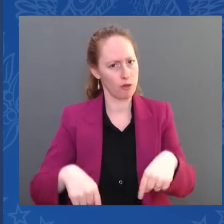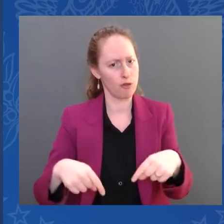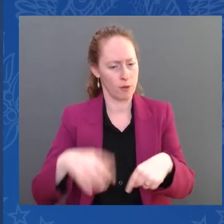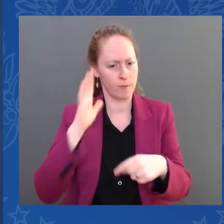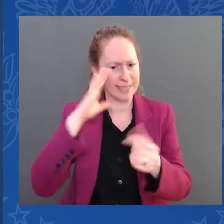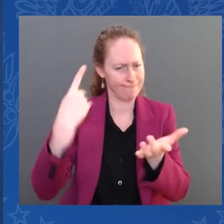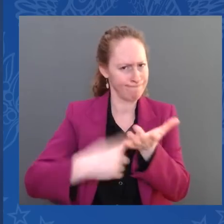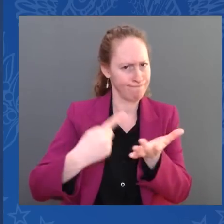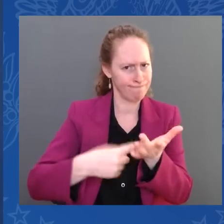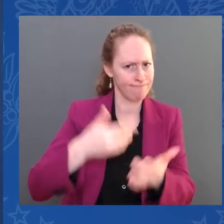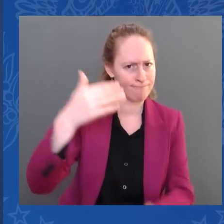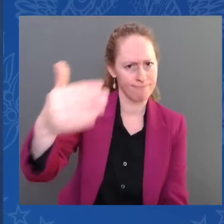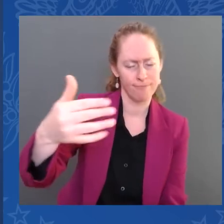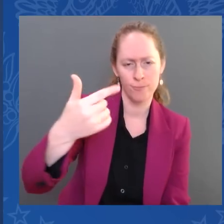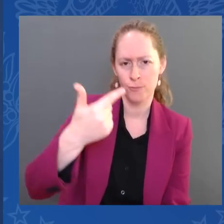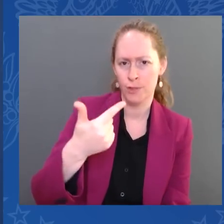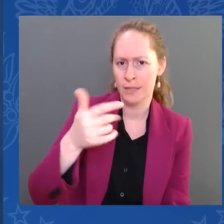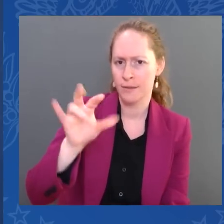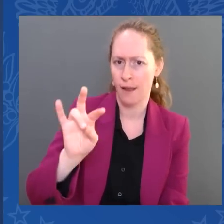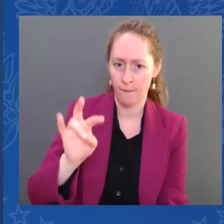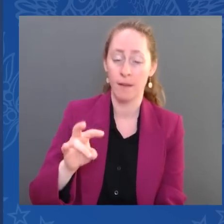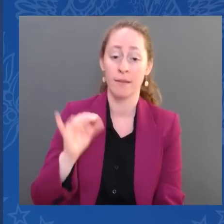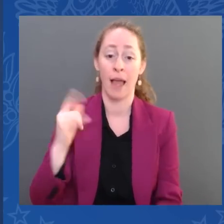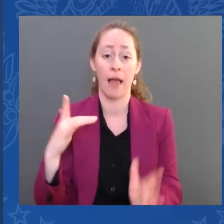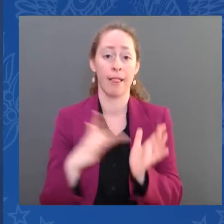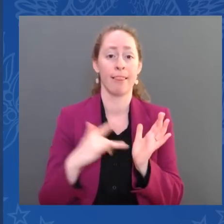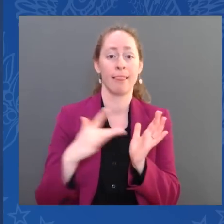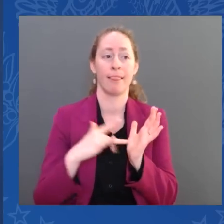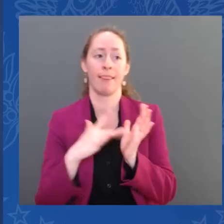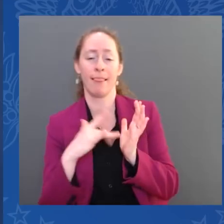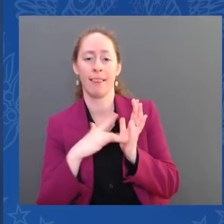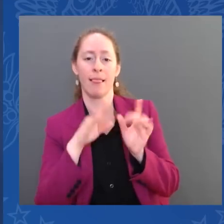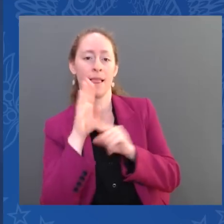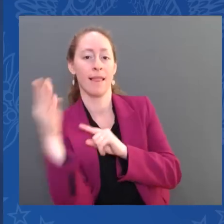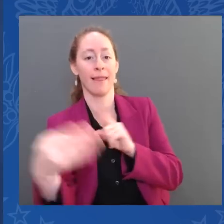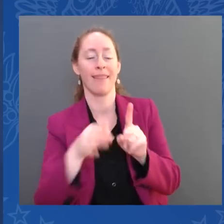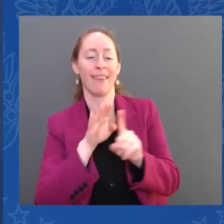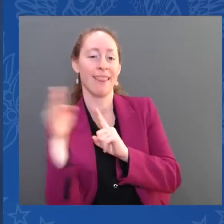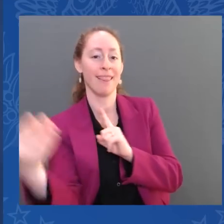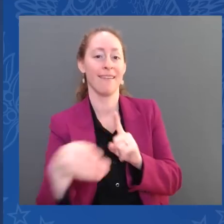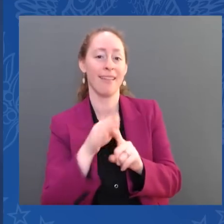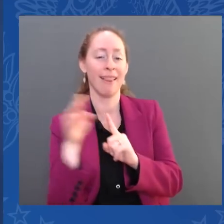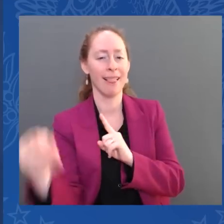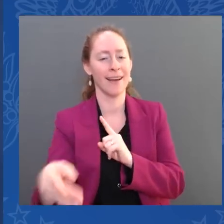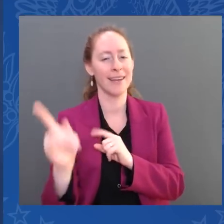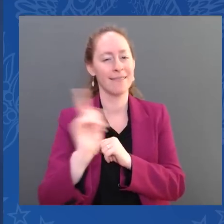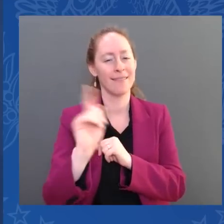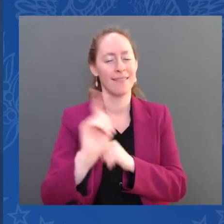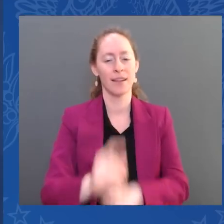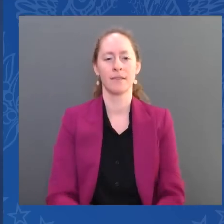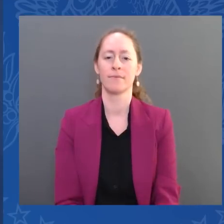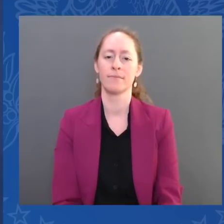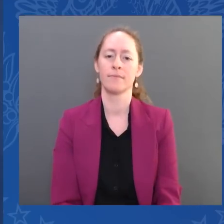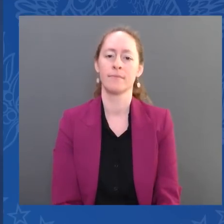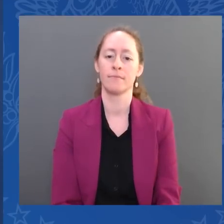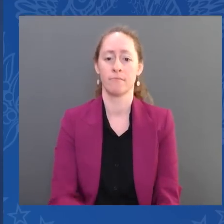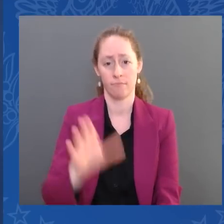look, if you can make a billion dollars, I'm all for it. Just pay a little bit of your fair share, you know? Just pay your fair share.